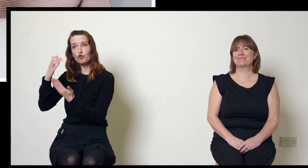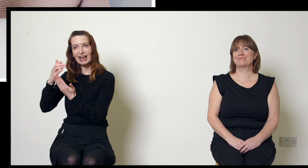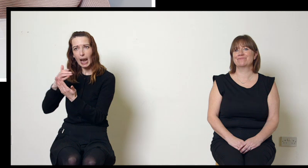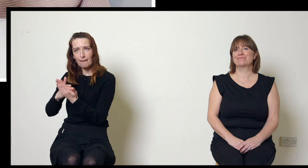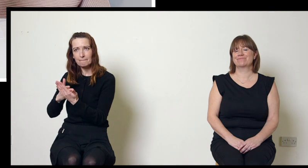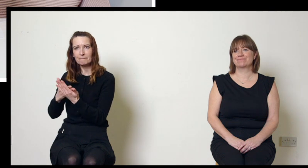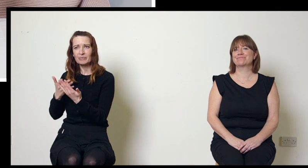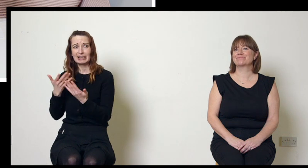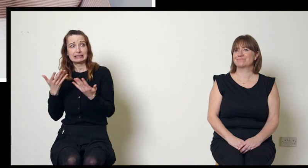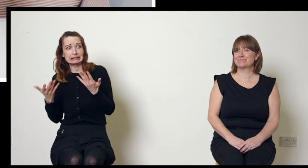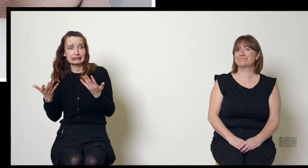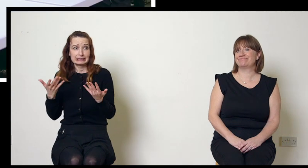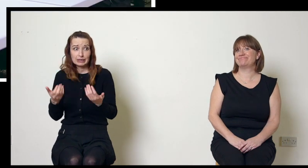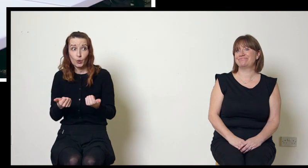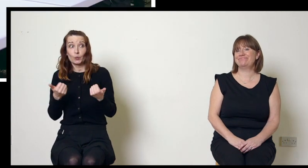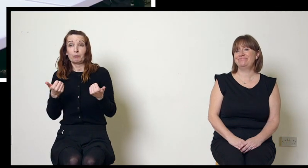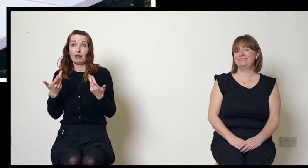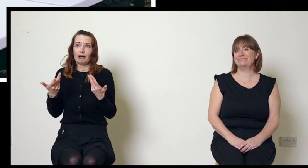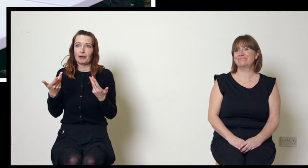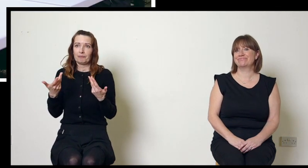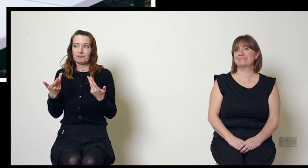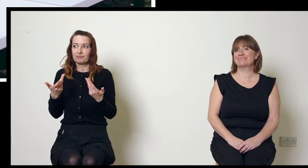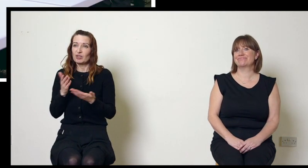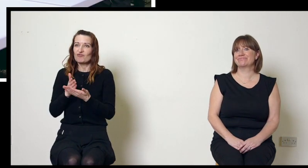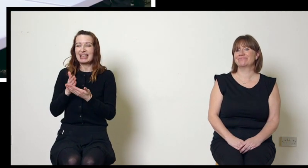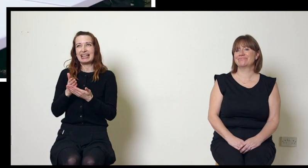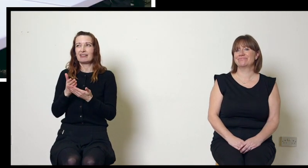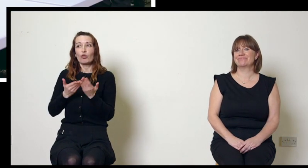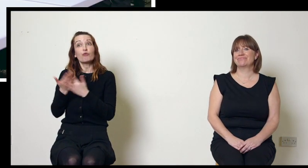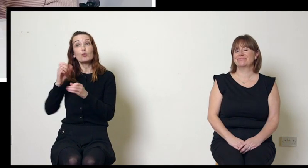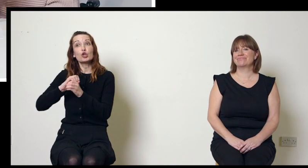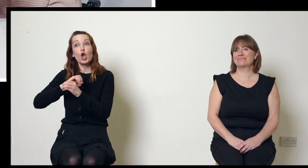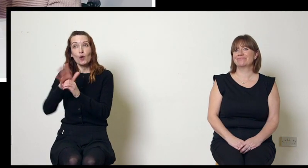well… yeah! I mean isn't it the case particularly with COVID that a lot more people